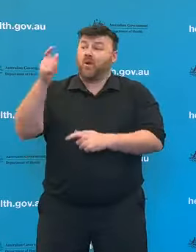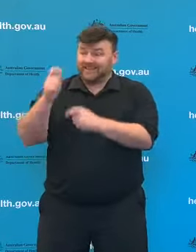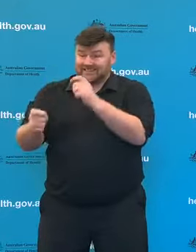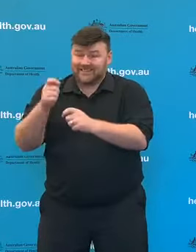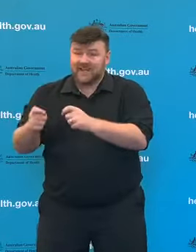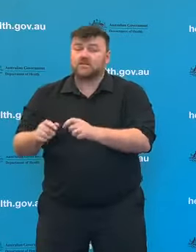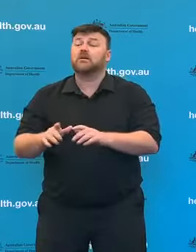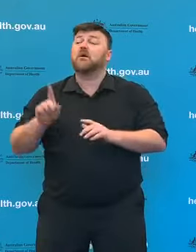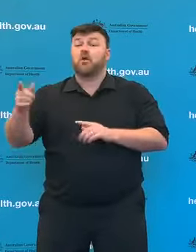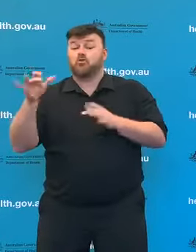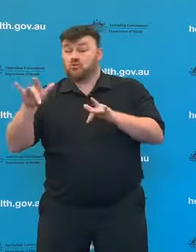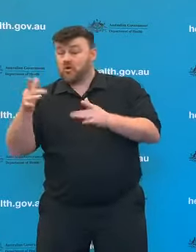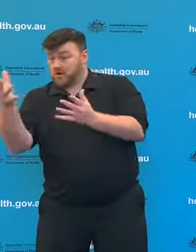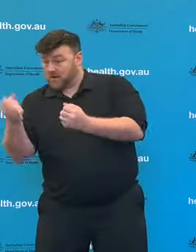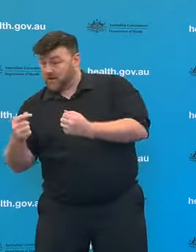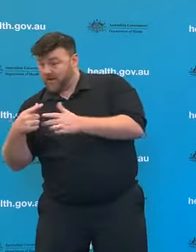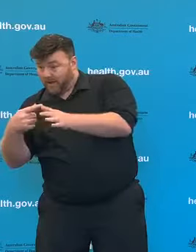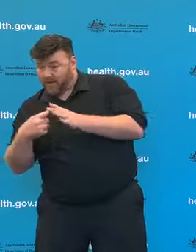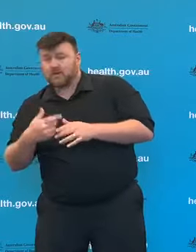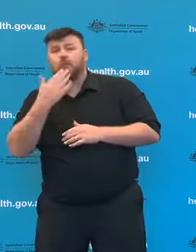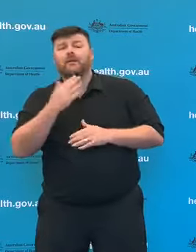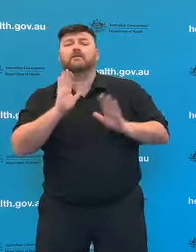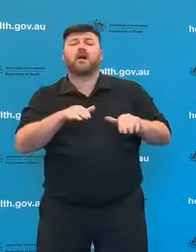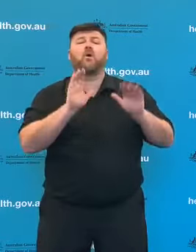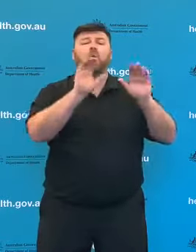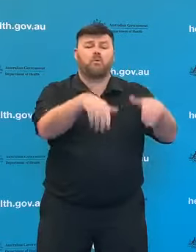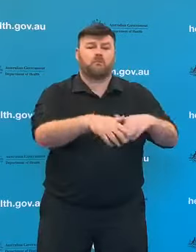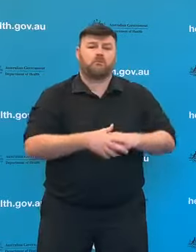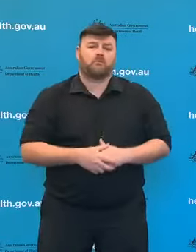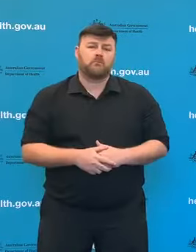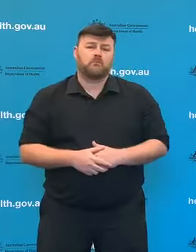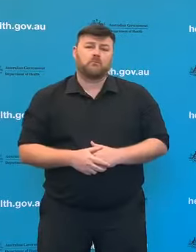while you wait for your results. Even with the consistent fall in new